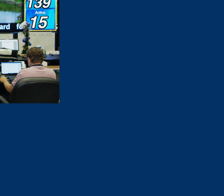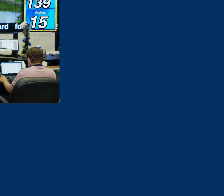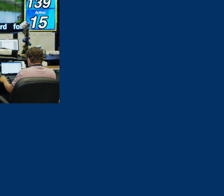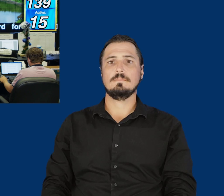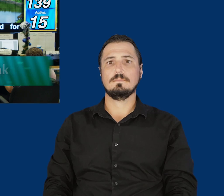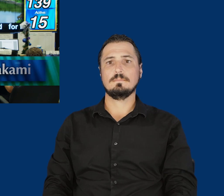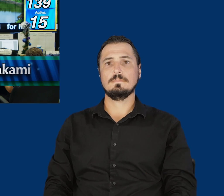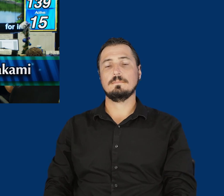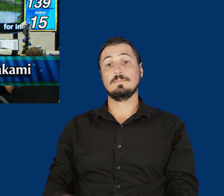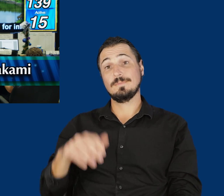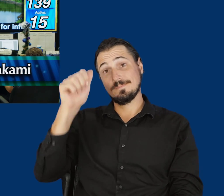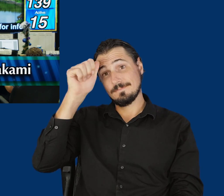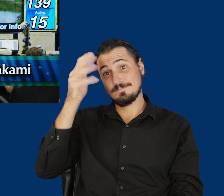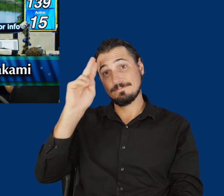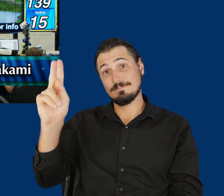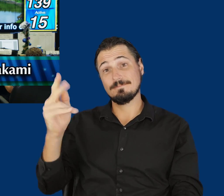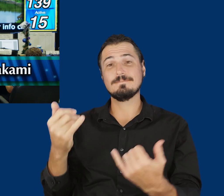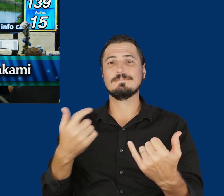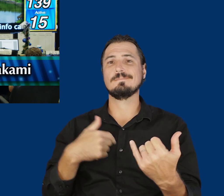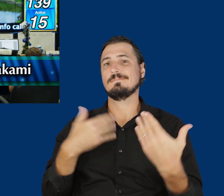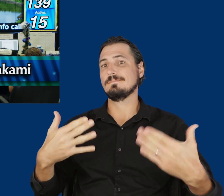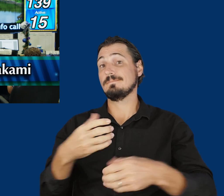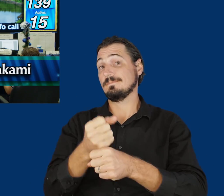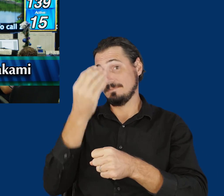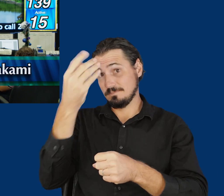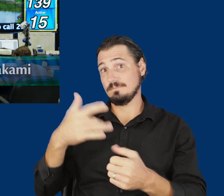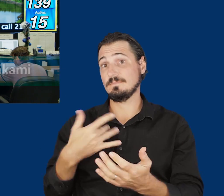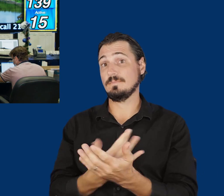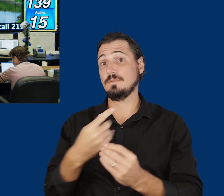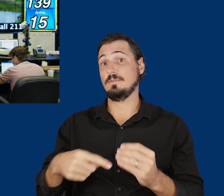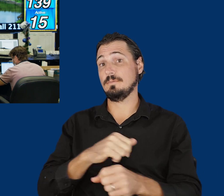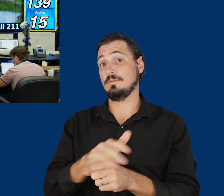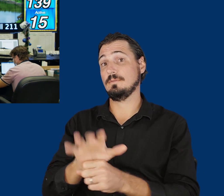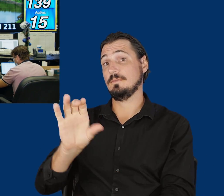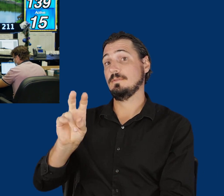Aloha Kaua‘i. Here is our COVID-19 briefing from Team Kaua‘i for Monday, December 14. The Department of Health is reporting no new cases today